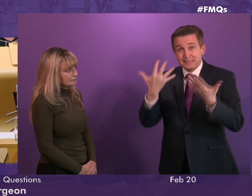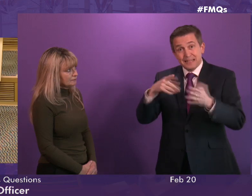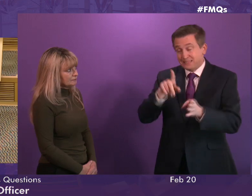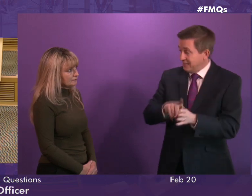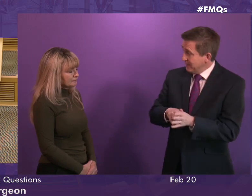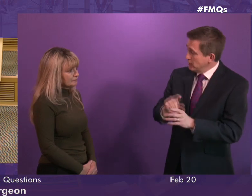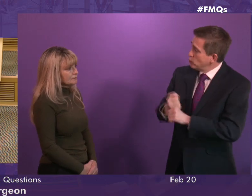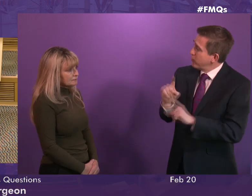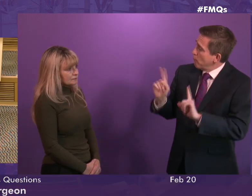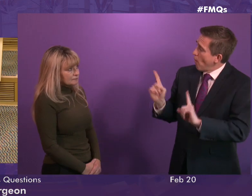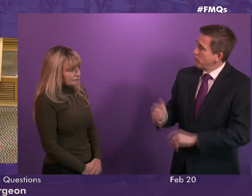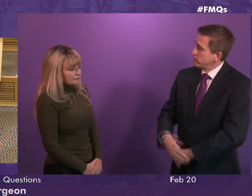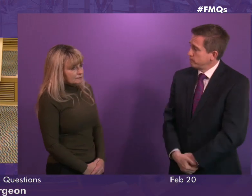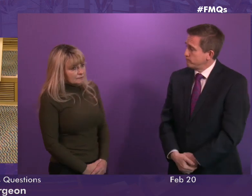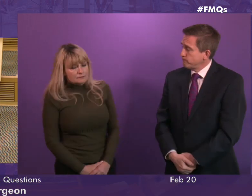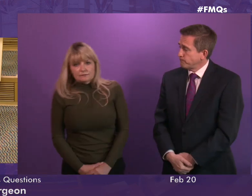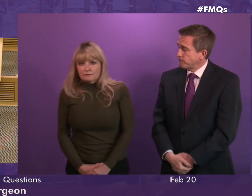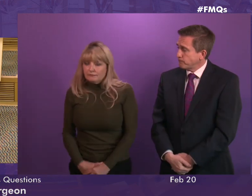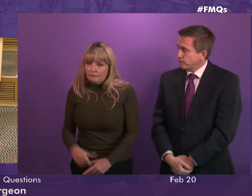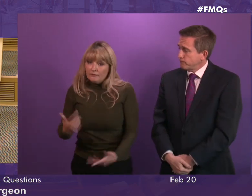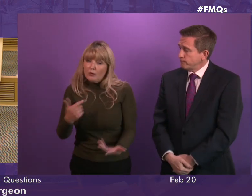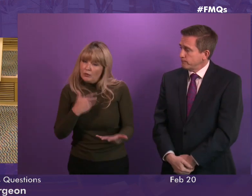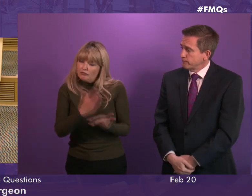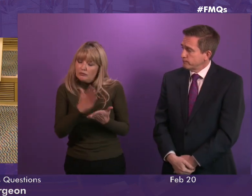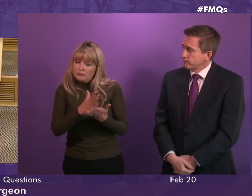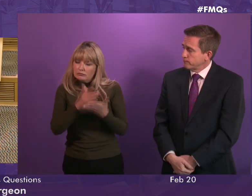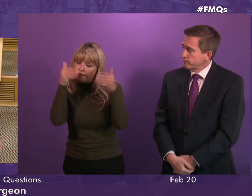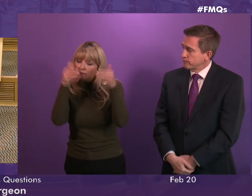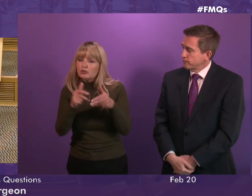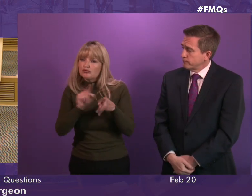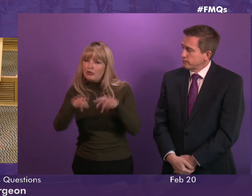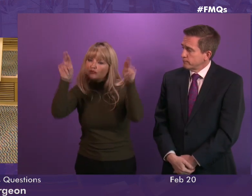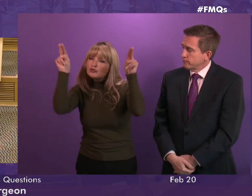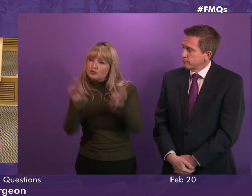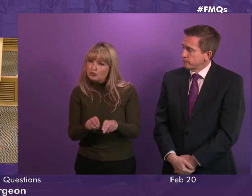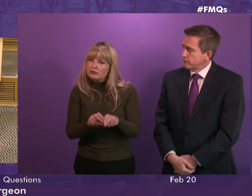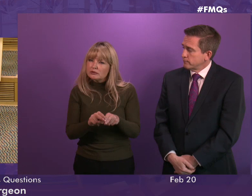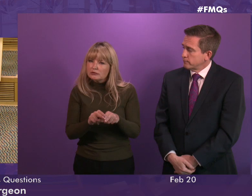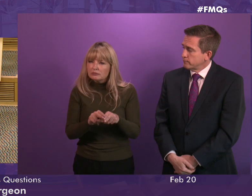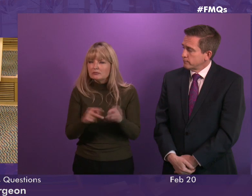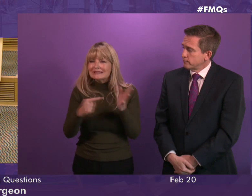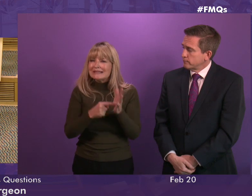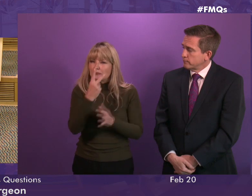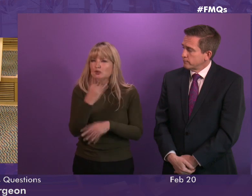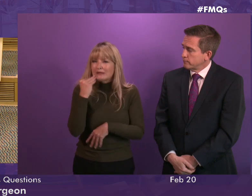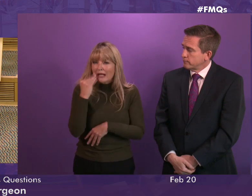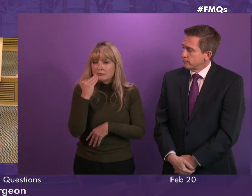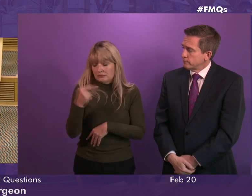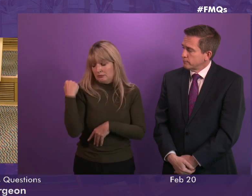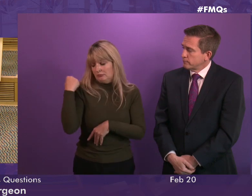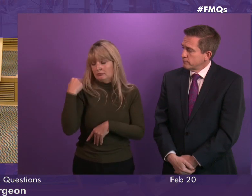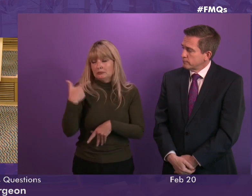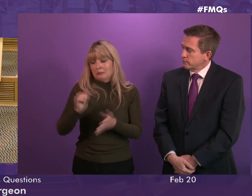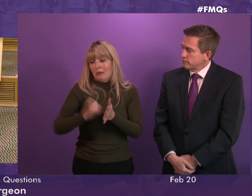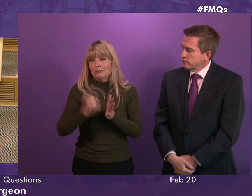The First Minister (Nicola Sturgeon): Reducing the prevalence of type 2 diabetes is a priority. In 2018, we published “A Healthier Future—Framework for the Prevention, Early Detection and Early Intervention of type 2 diabetes”, which sets out measures